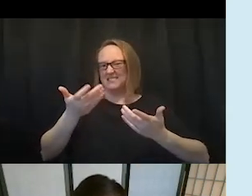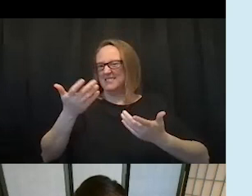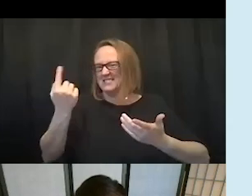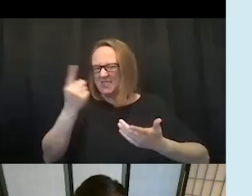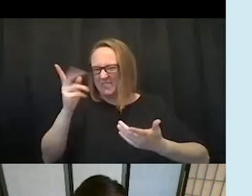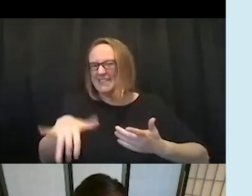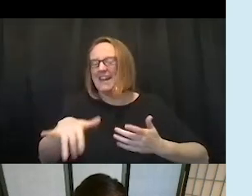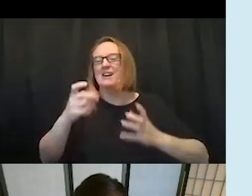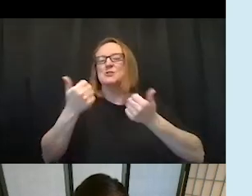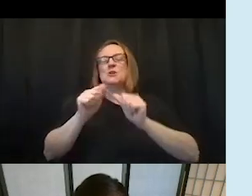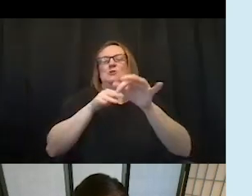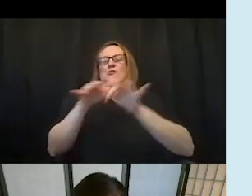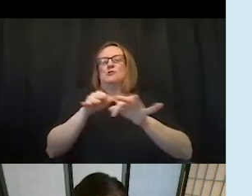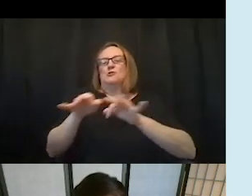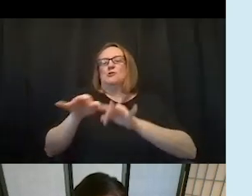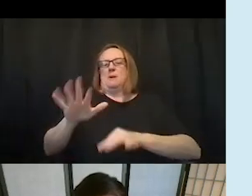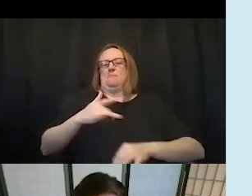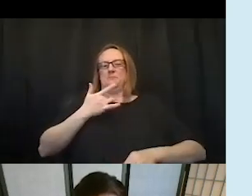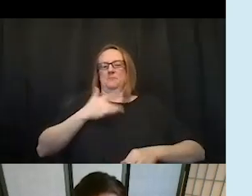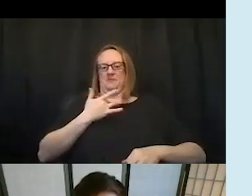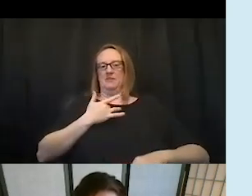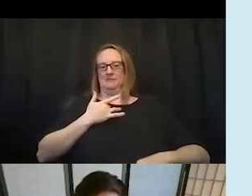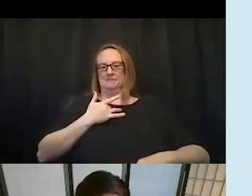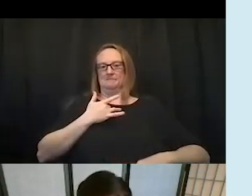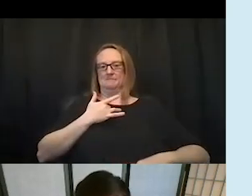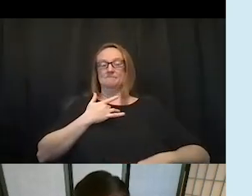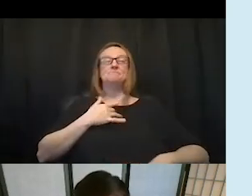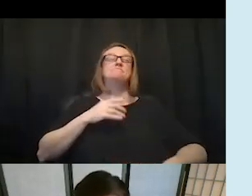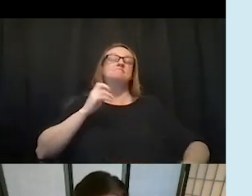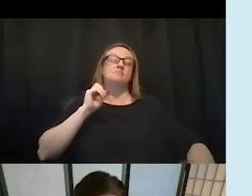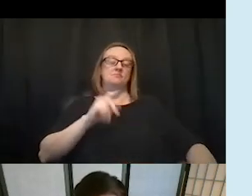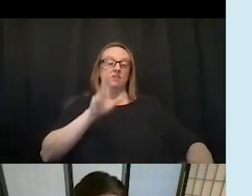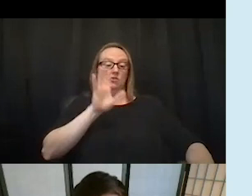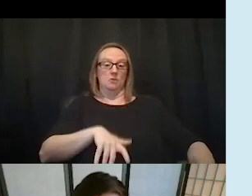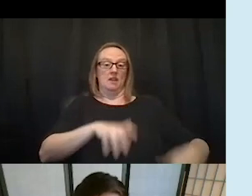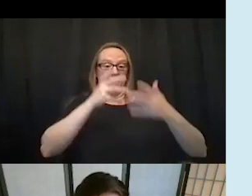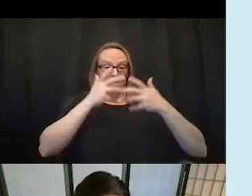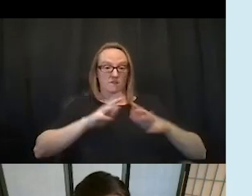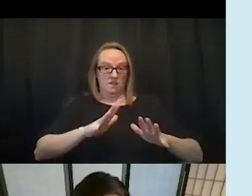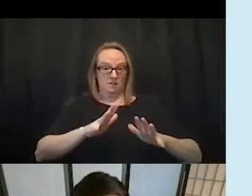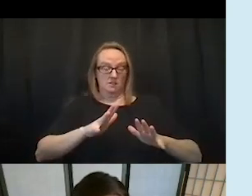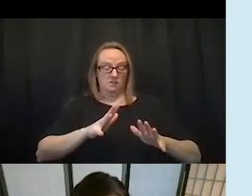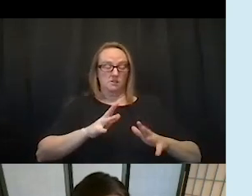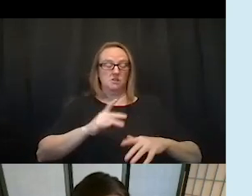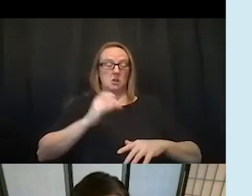After that exercise notice if just putting words to it or finding some sort of metaphor for that